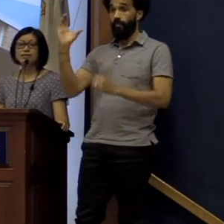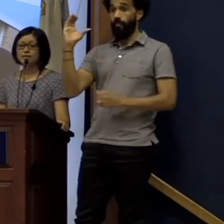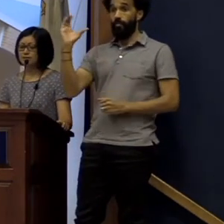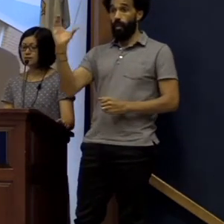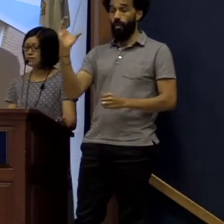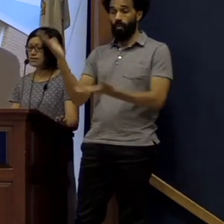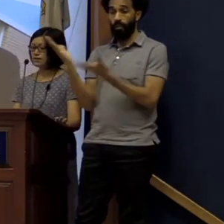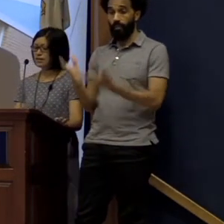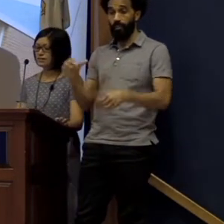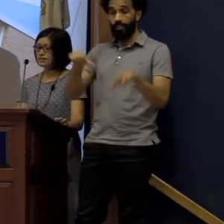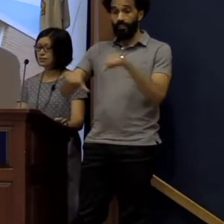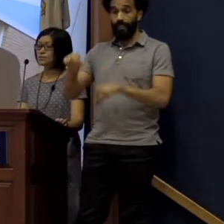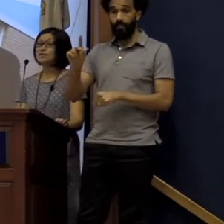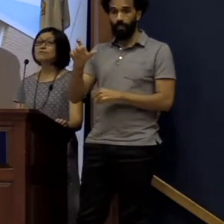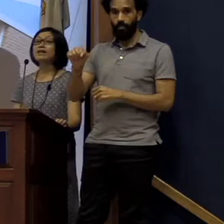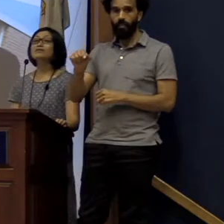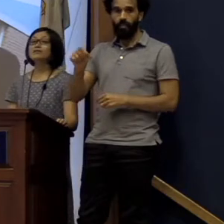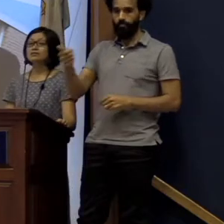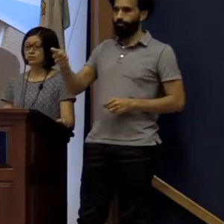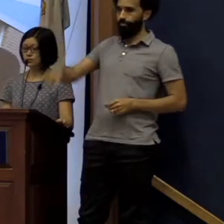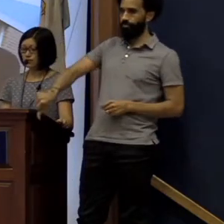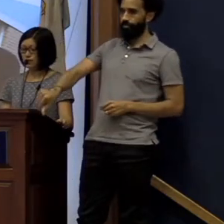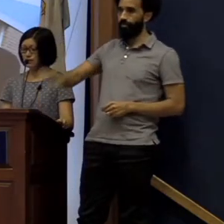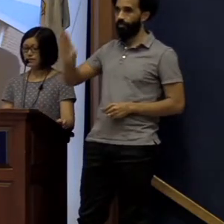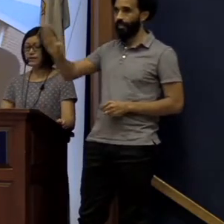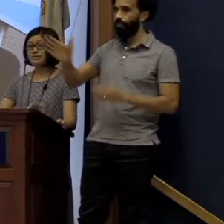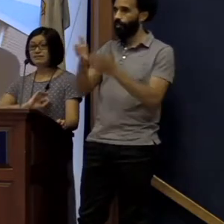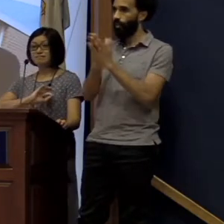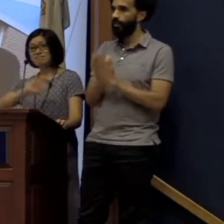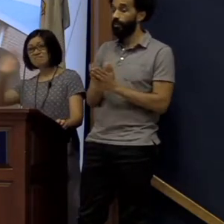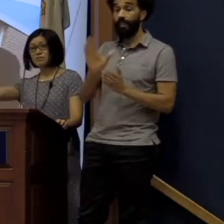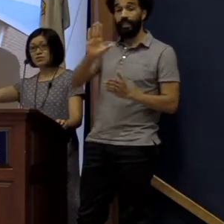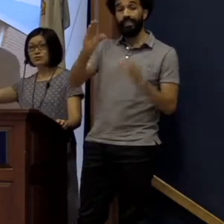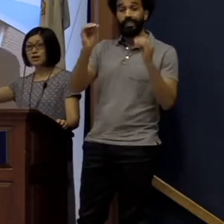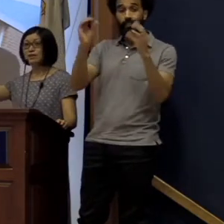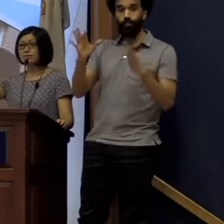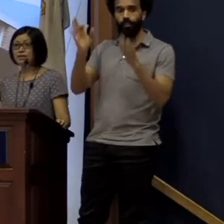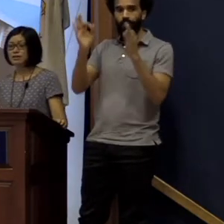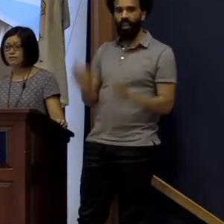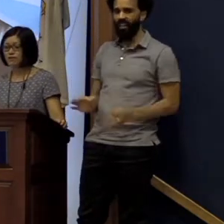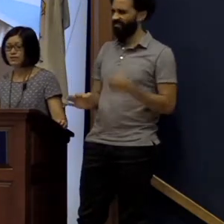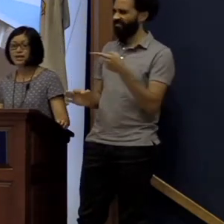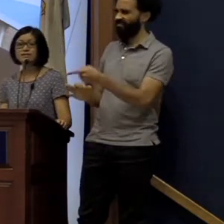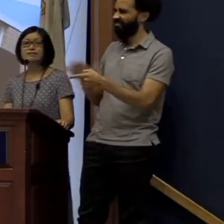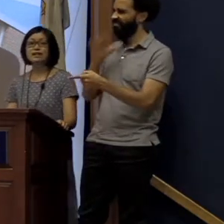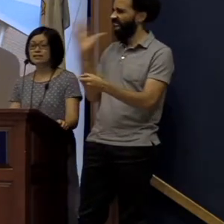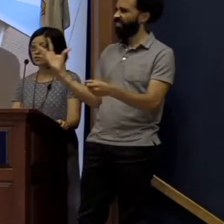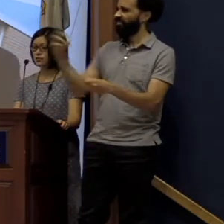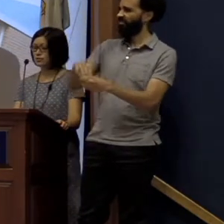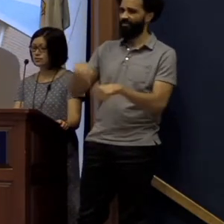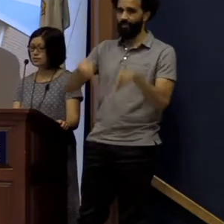what Stephen did at Gets City to be irrelevant to school science. He says what you do outside, informal science, has nothing to do with school science.